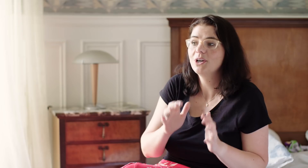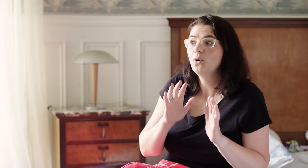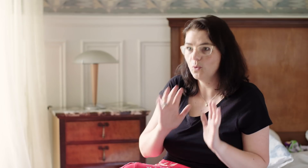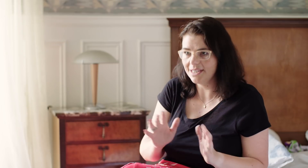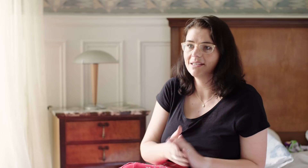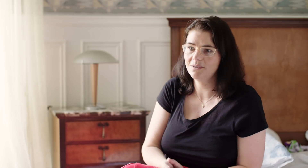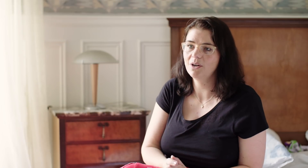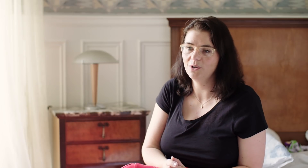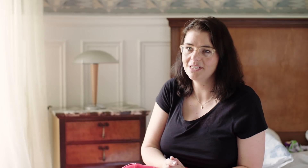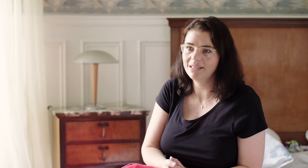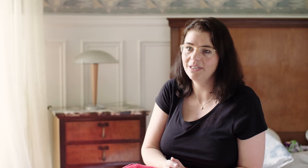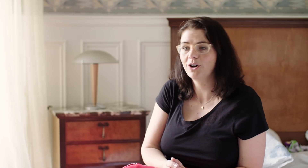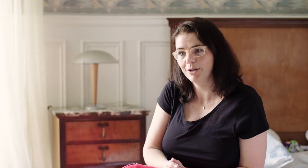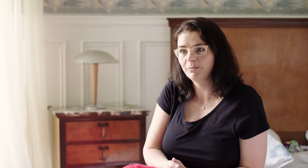'No, no, that's not what I want', that's all good, or